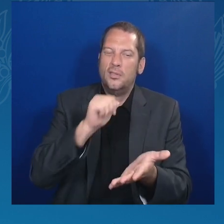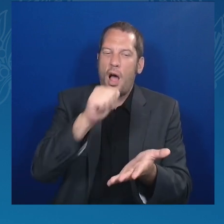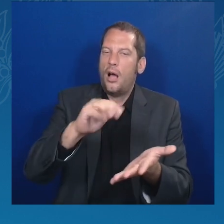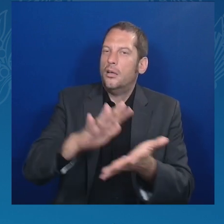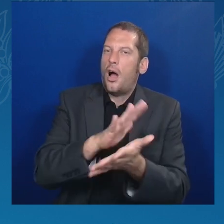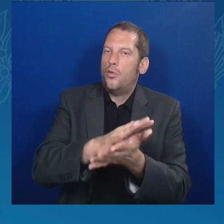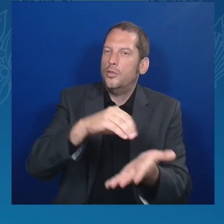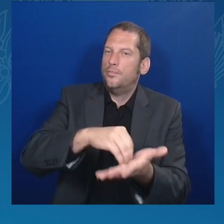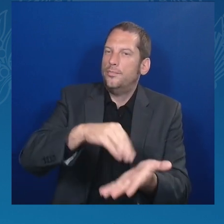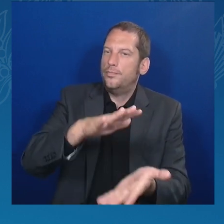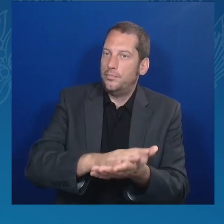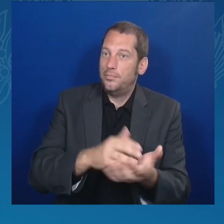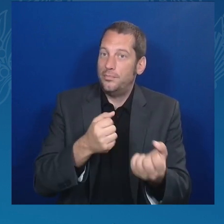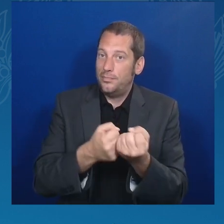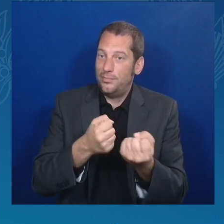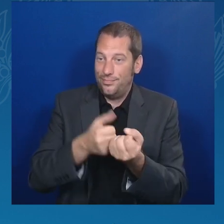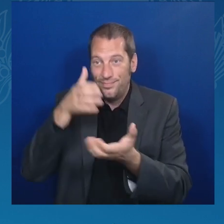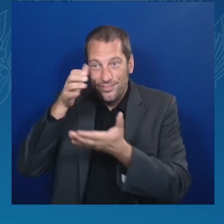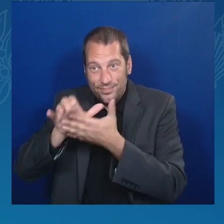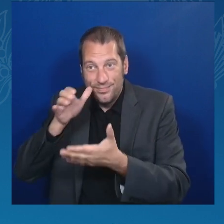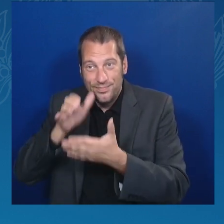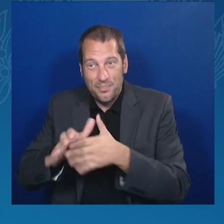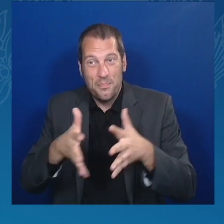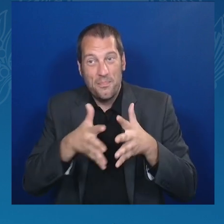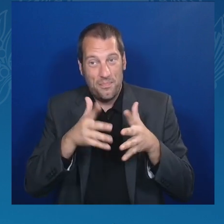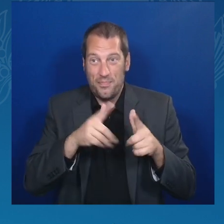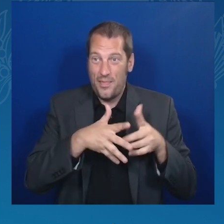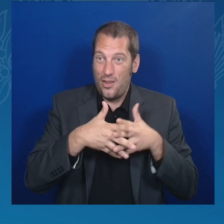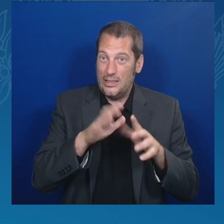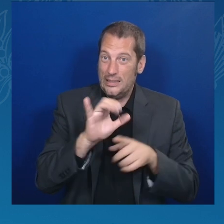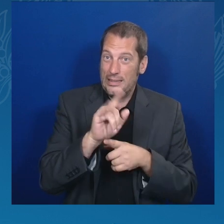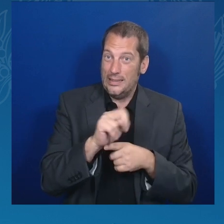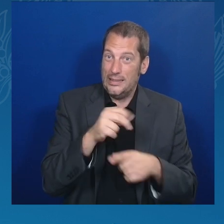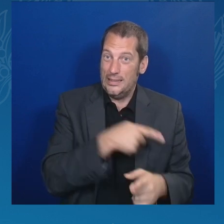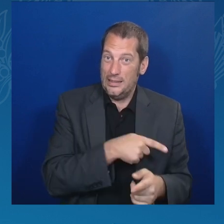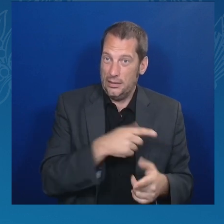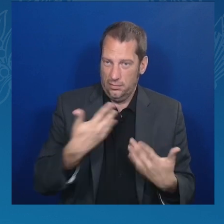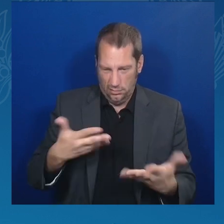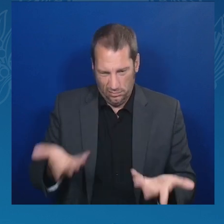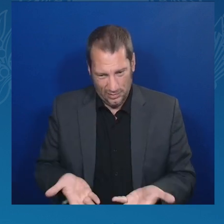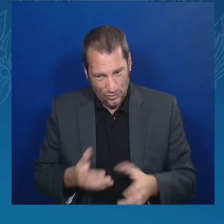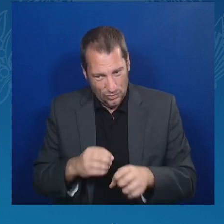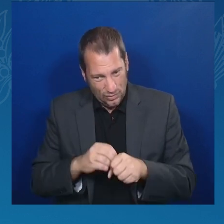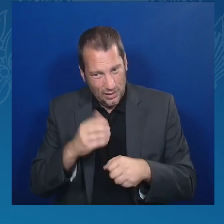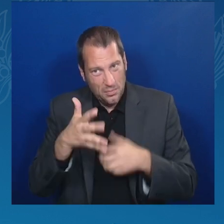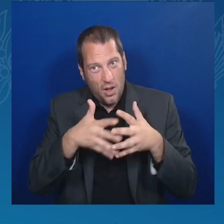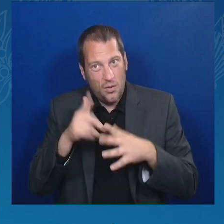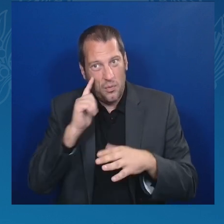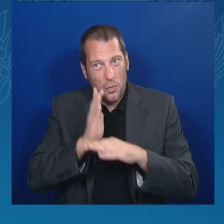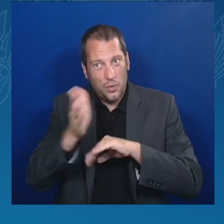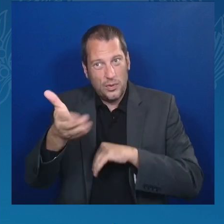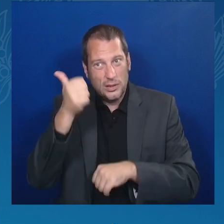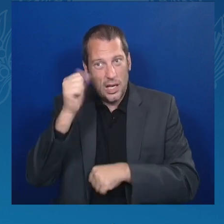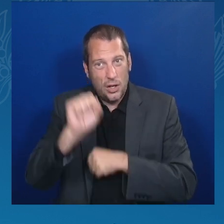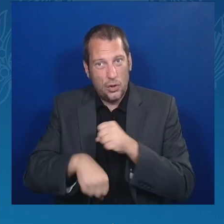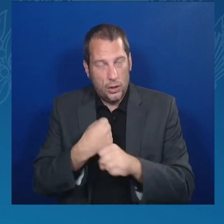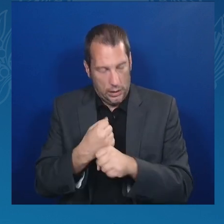while they apply for a green card -- and so can their children.